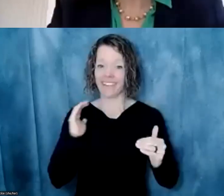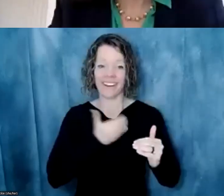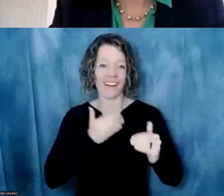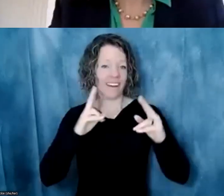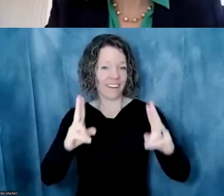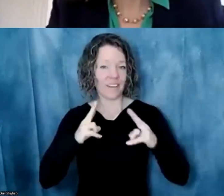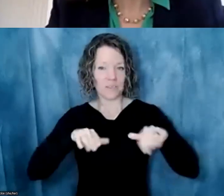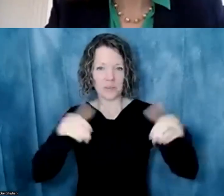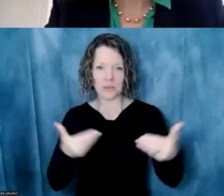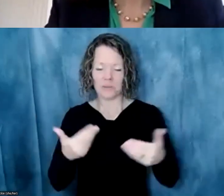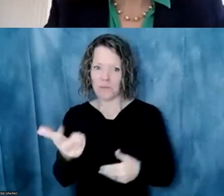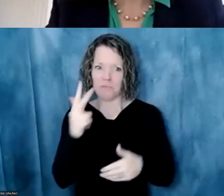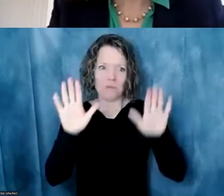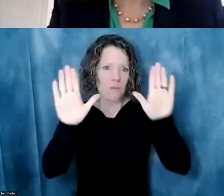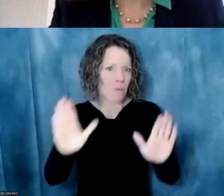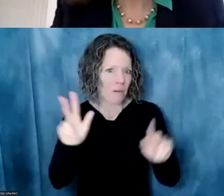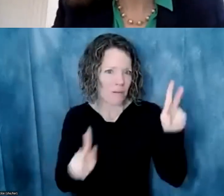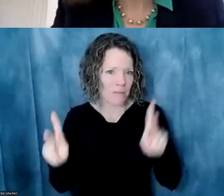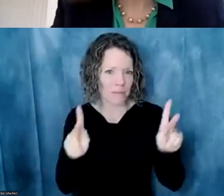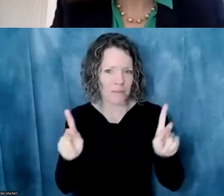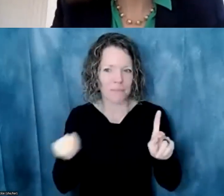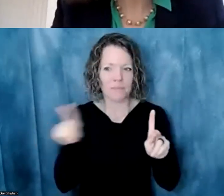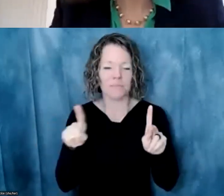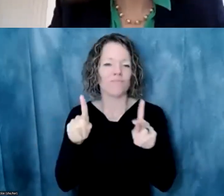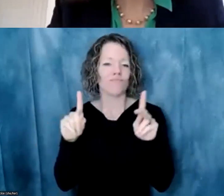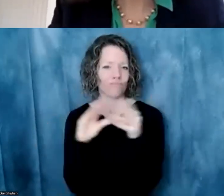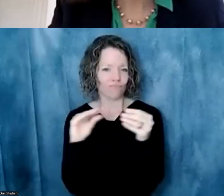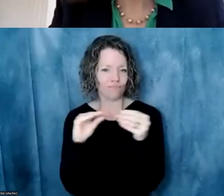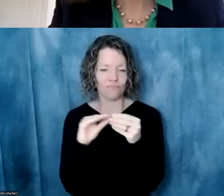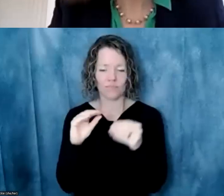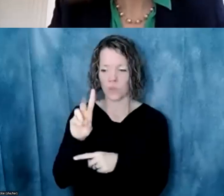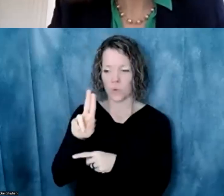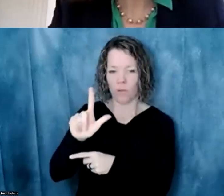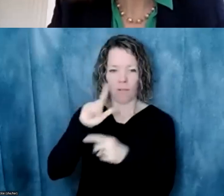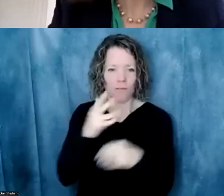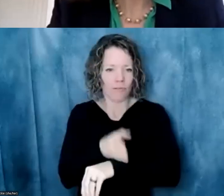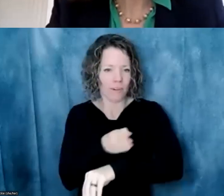individuals who will be talking about dual recovery through the lens of their unique